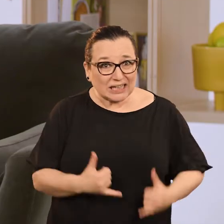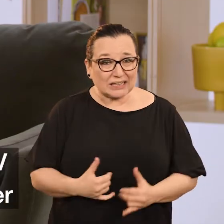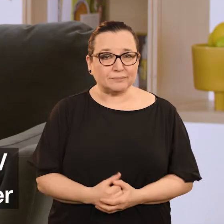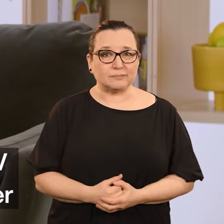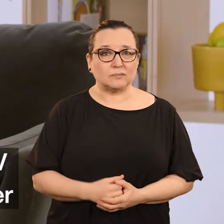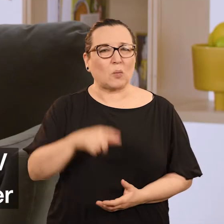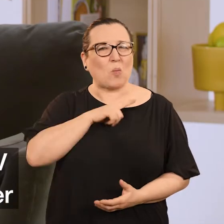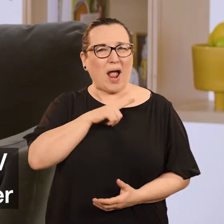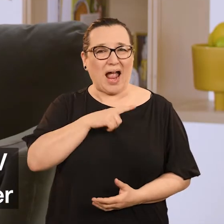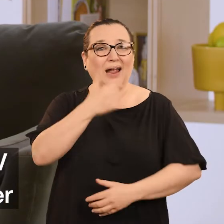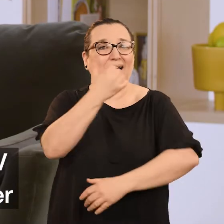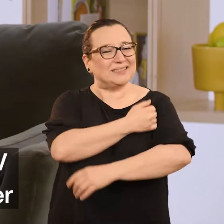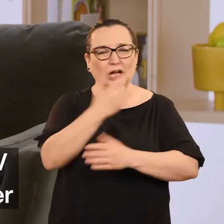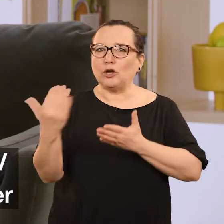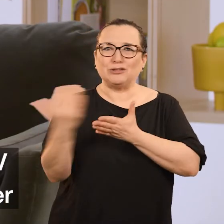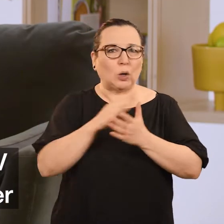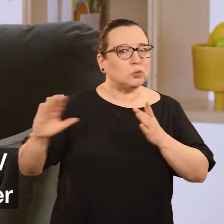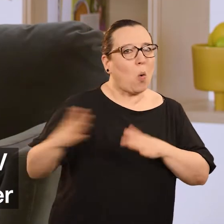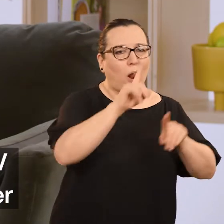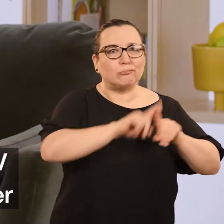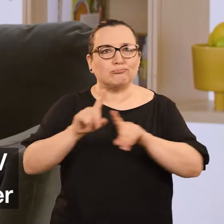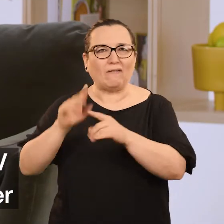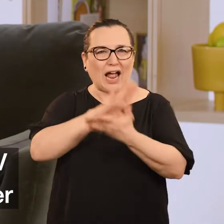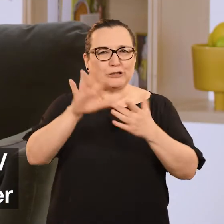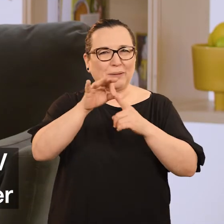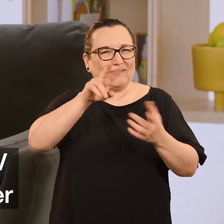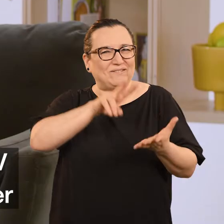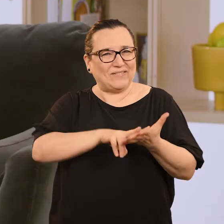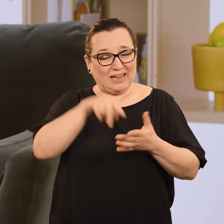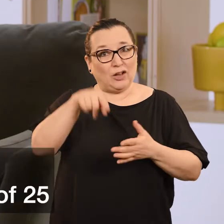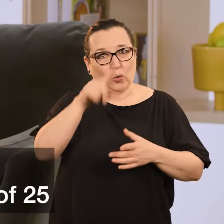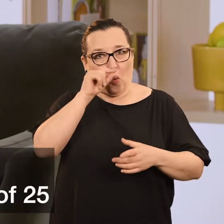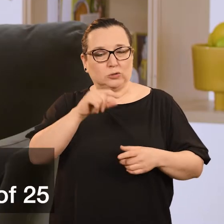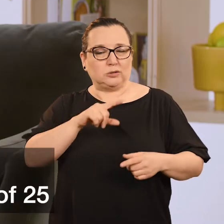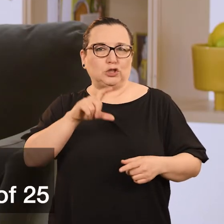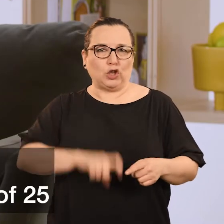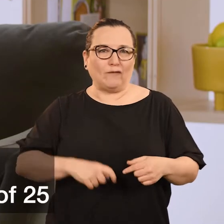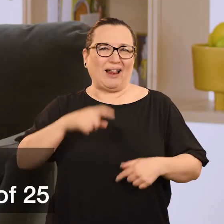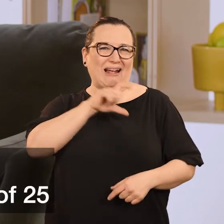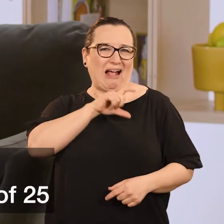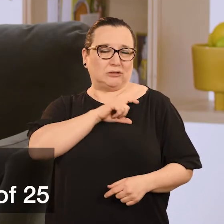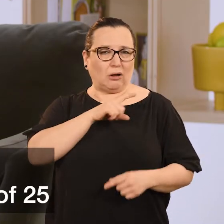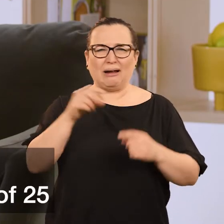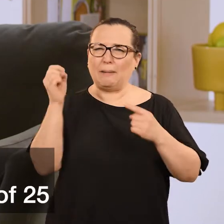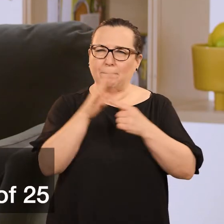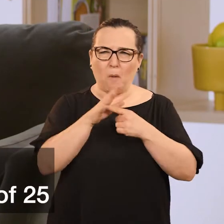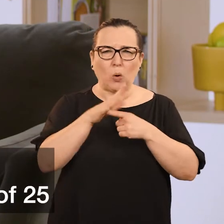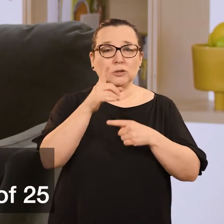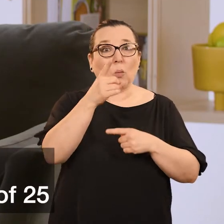against all of the types of HPV that can cause cervical cancer it's really important that once women reach the age of 25